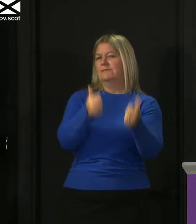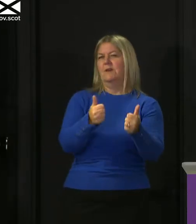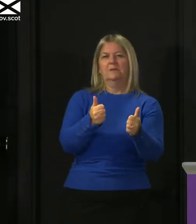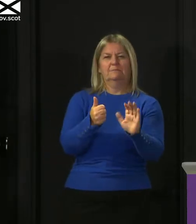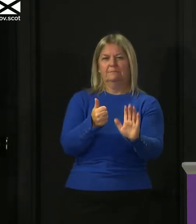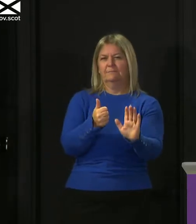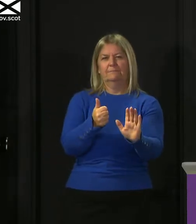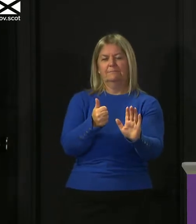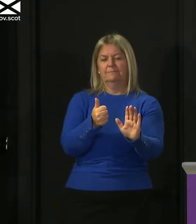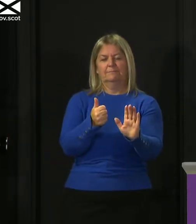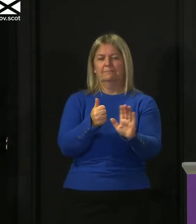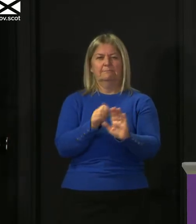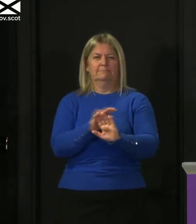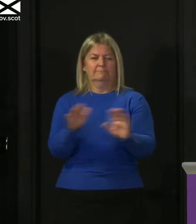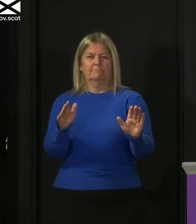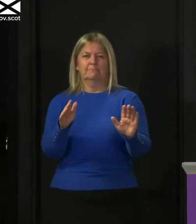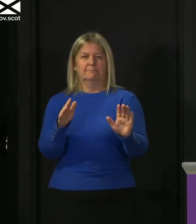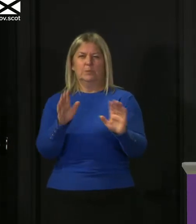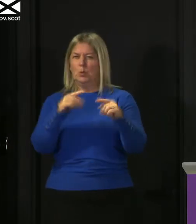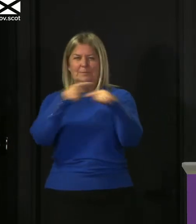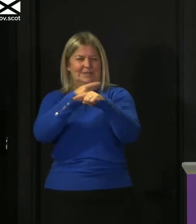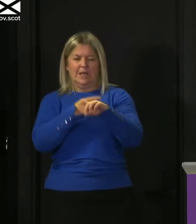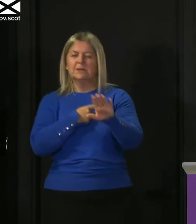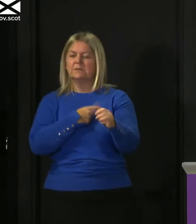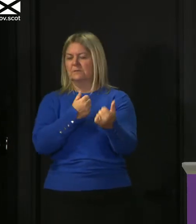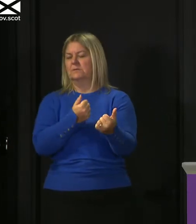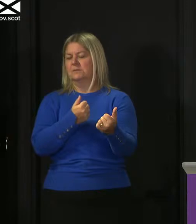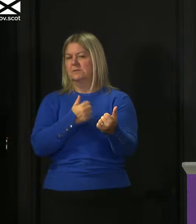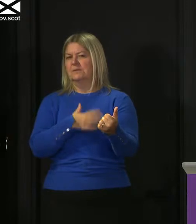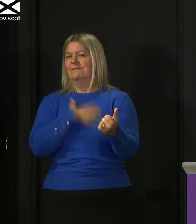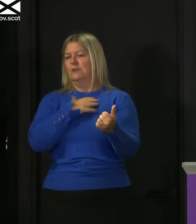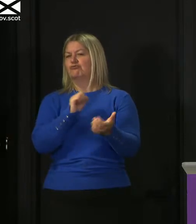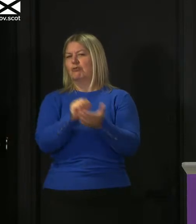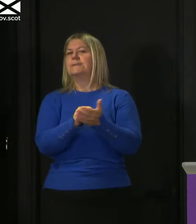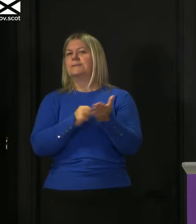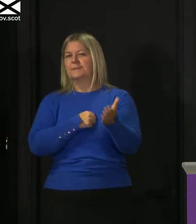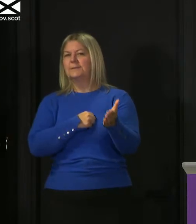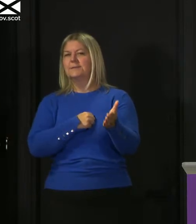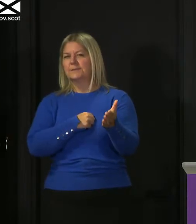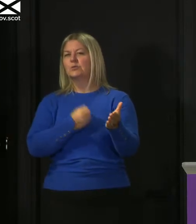to believe there is anything untoward in the Scottish figures, but on daily basis we look